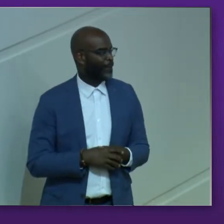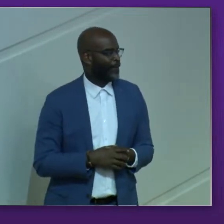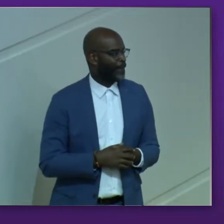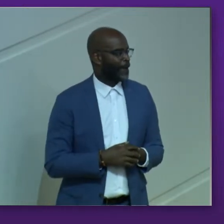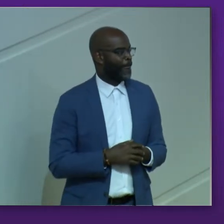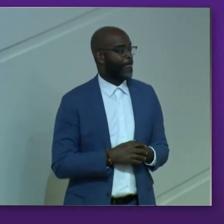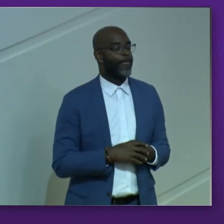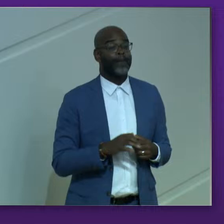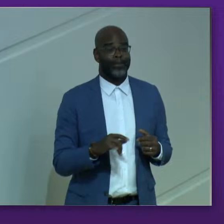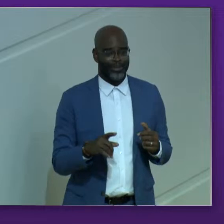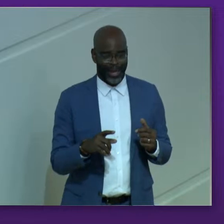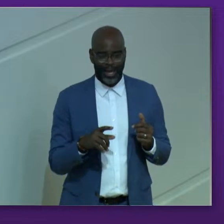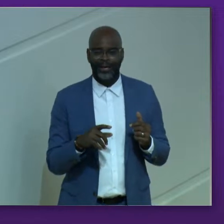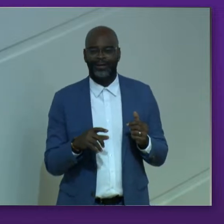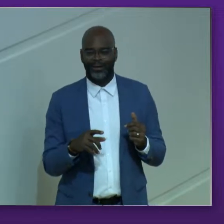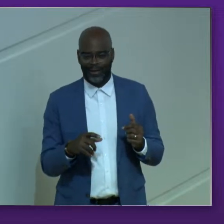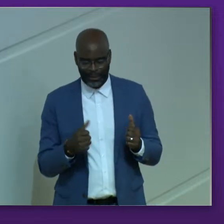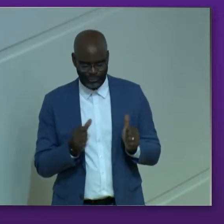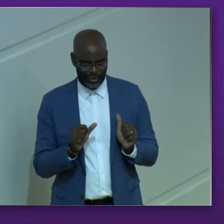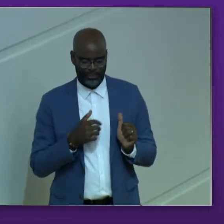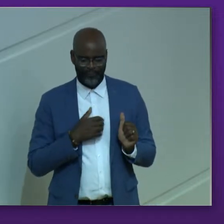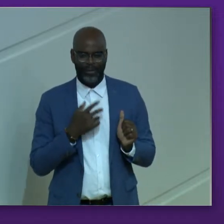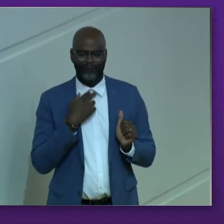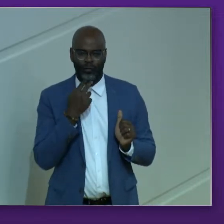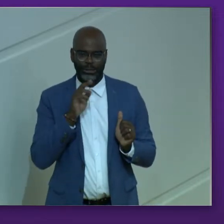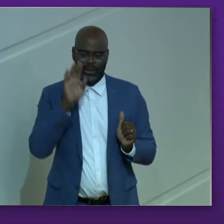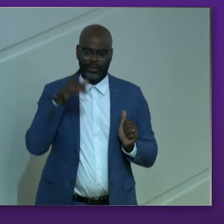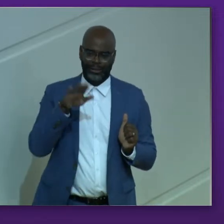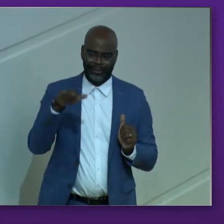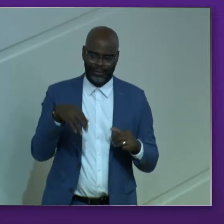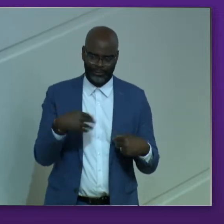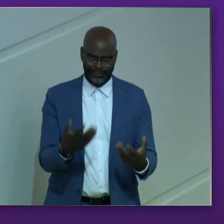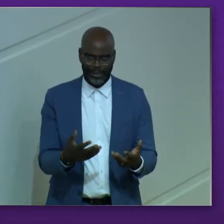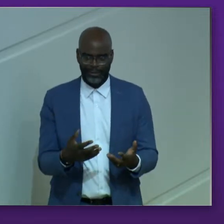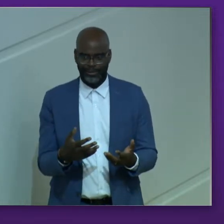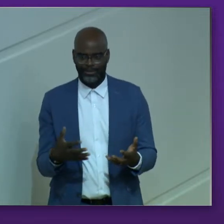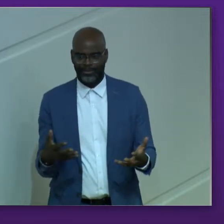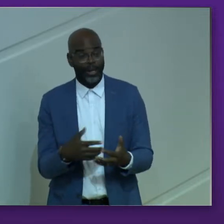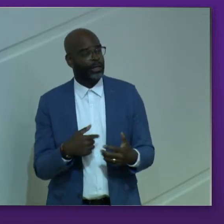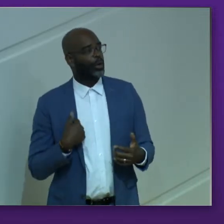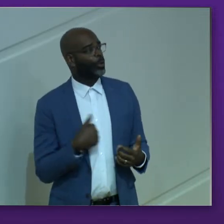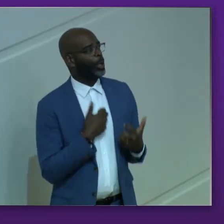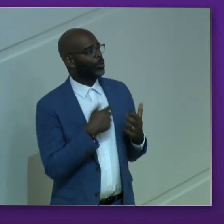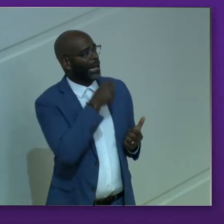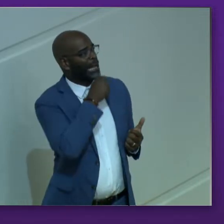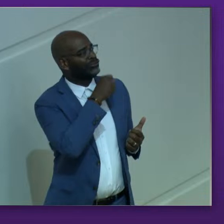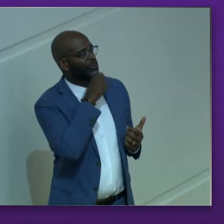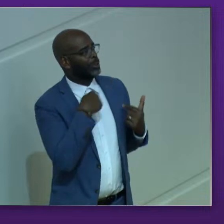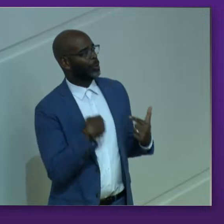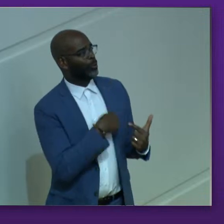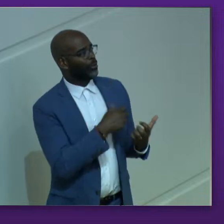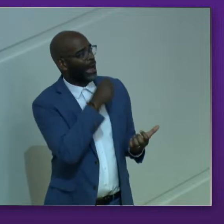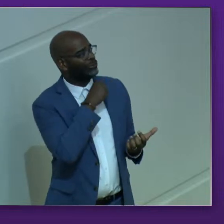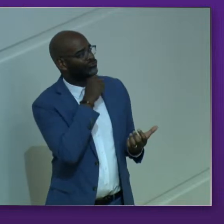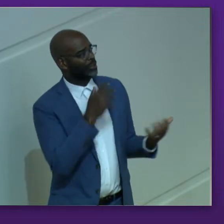AWARDS. .